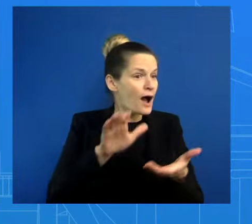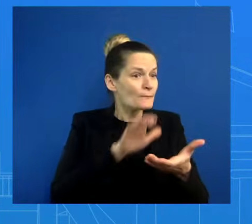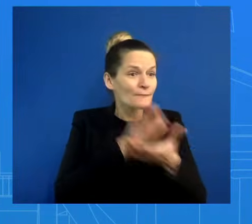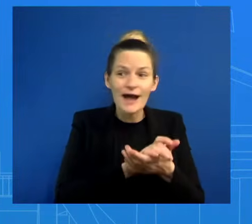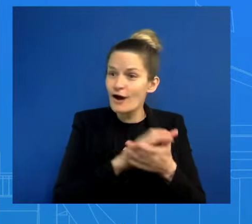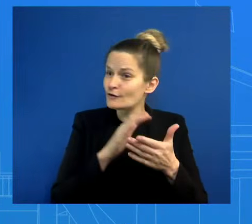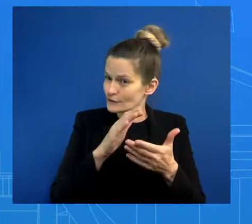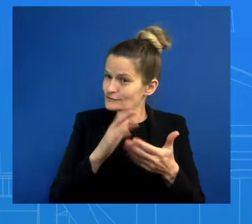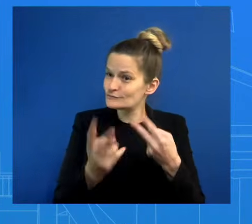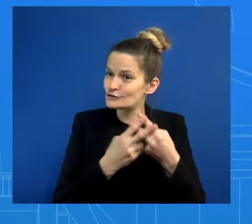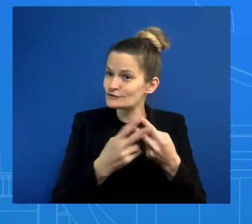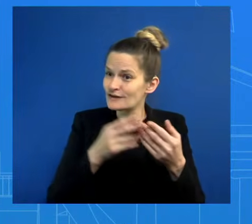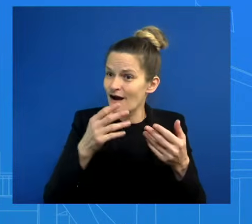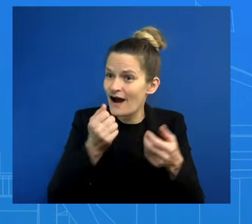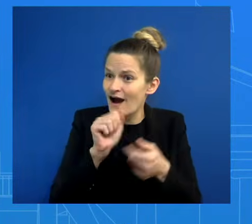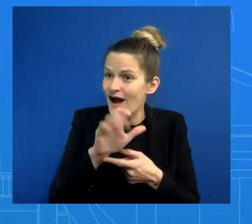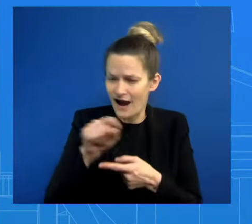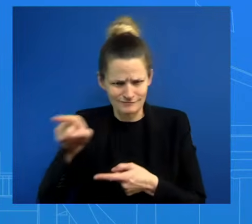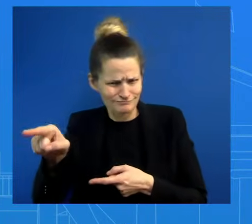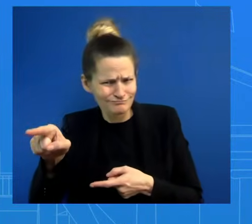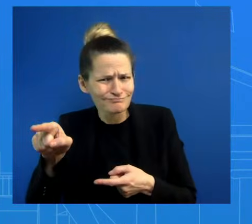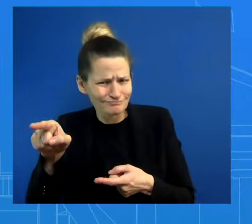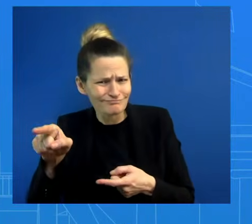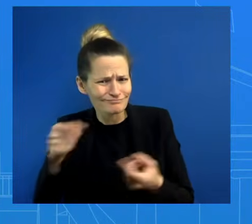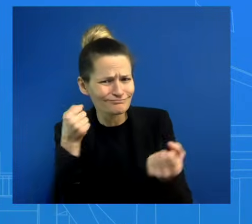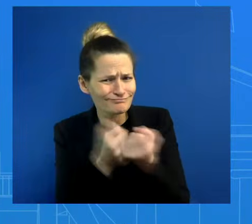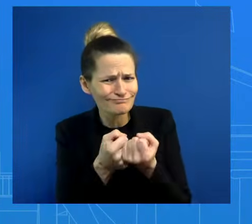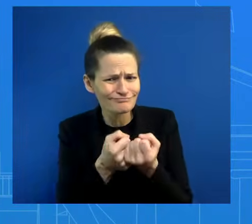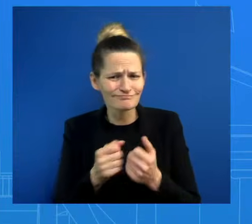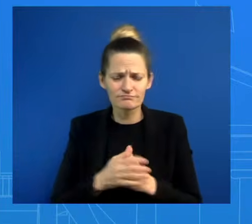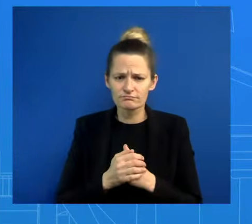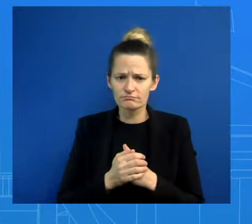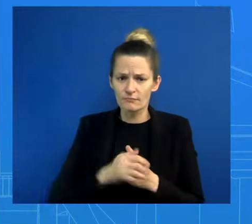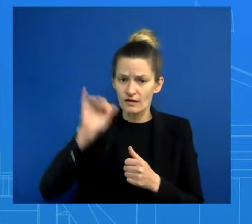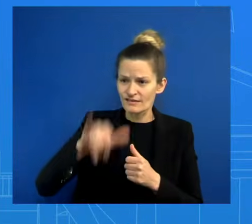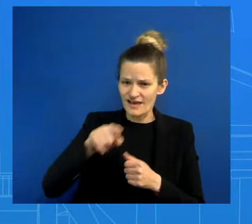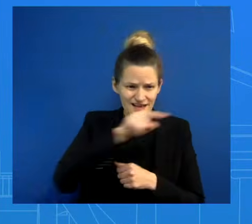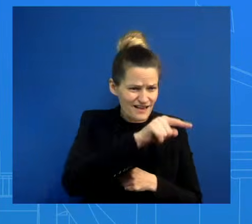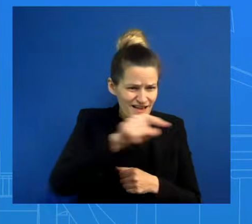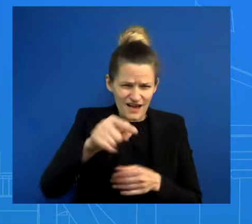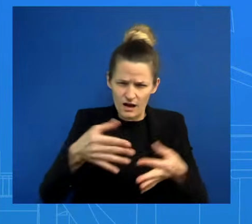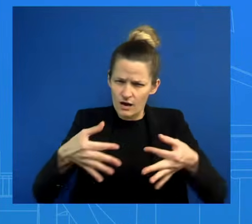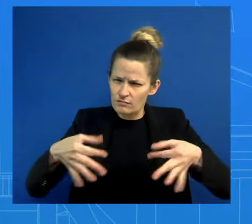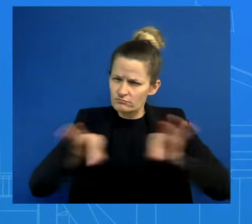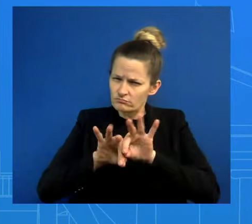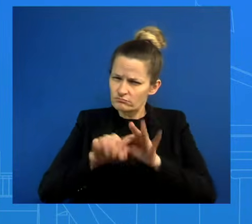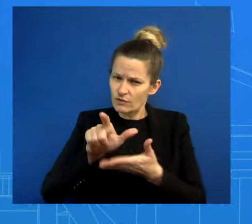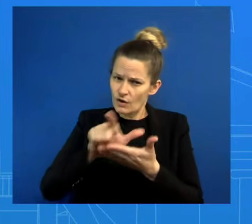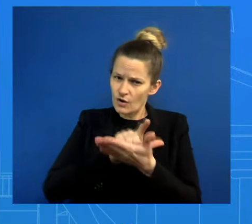and we have partnered with Senat- -- Senator Sinema. And so, look, we understand her decision